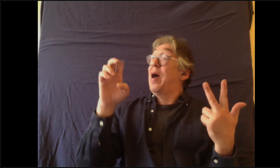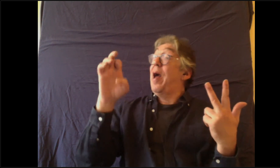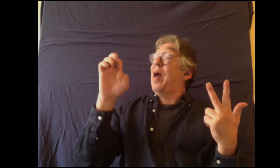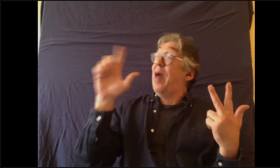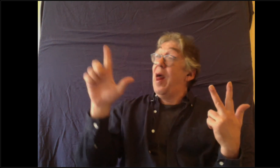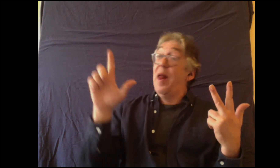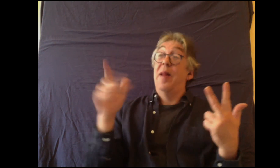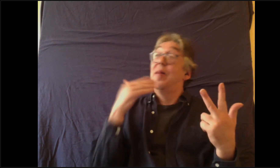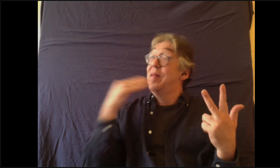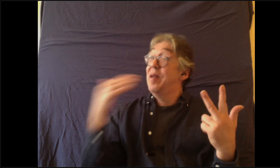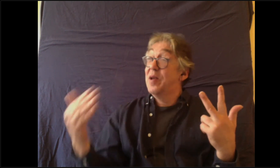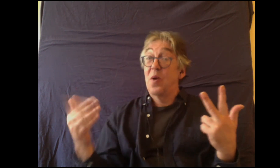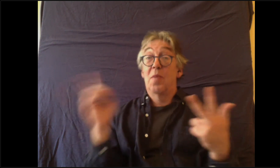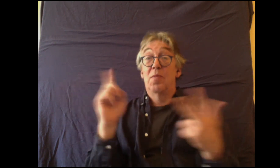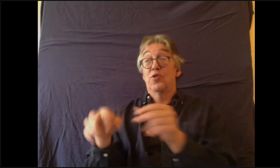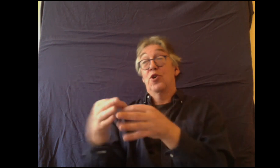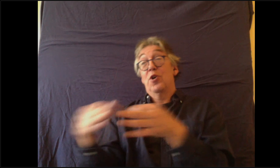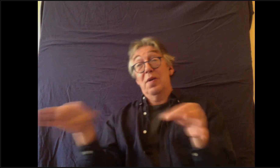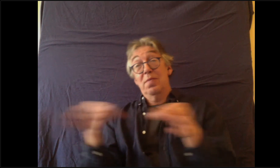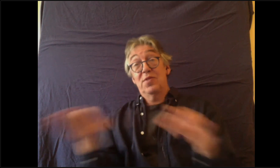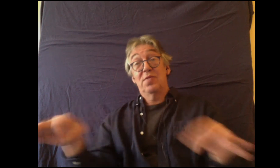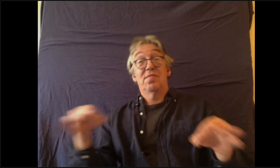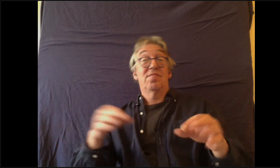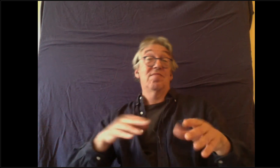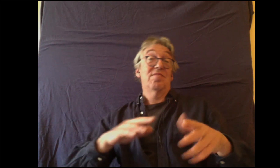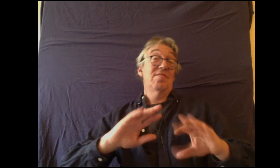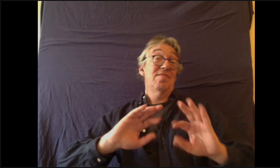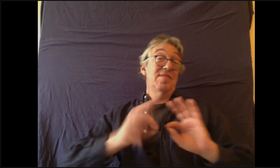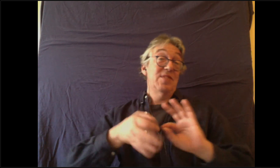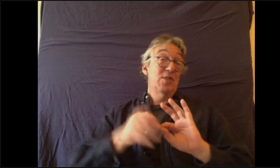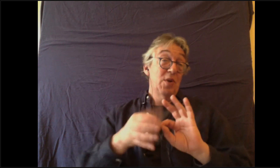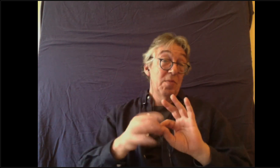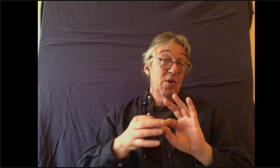to the captioner and sign language interpreter and to all participants.